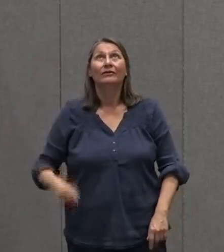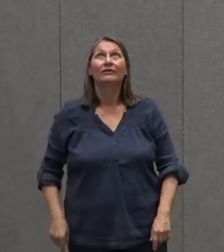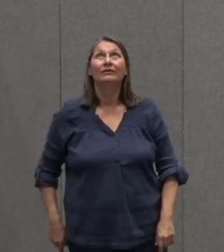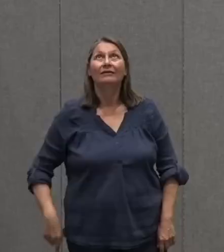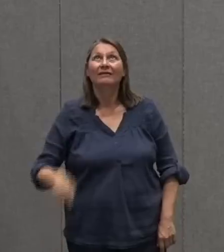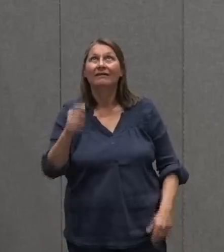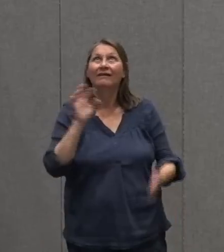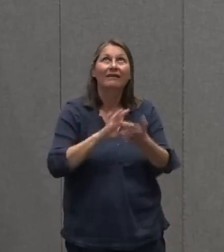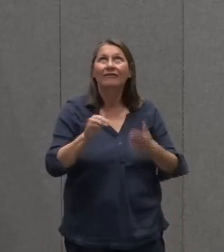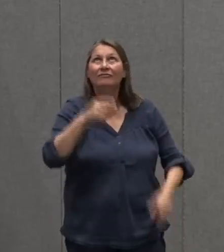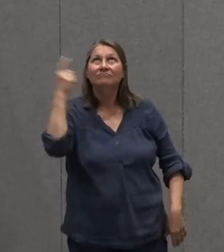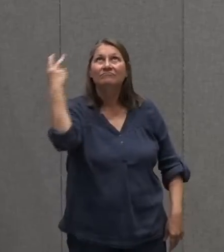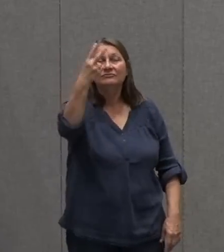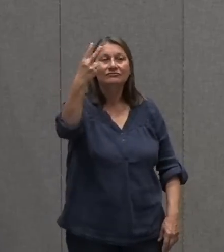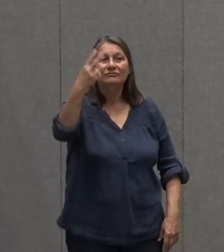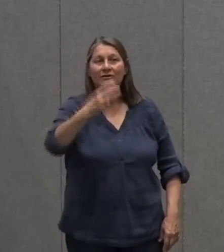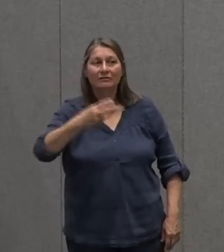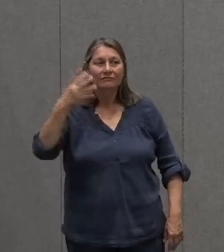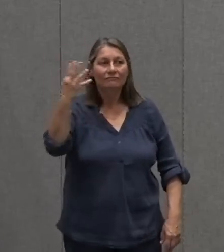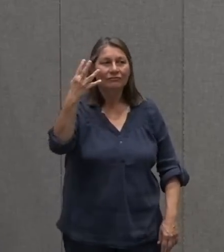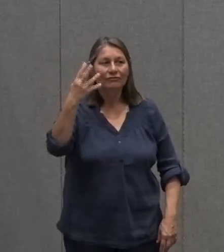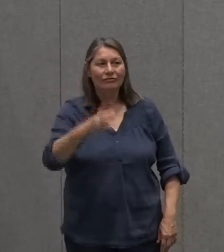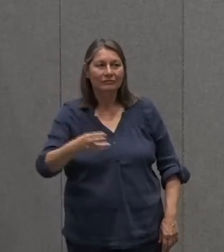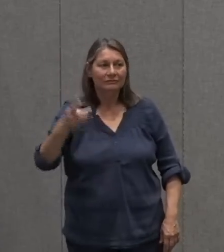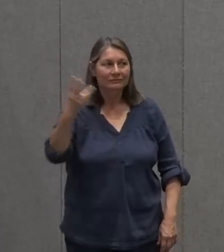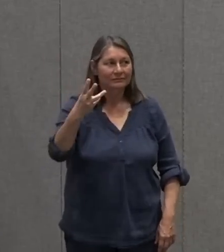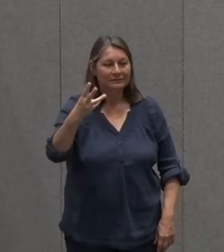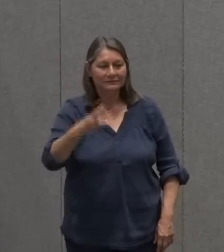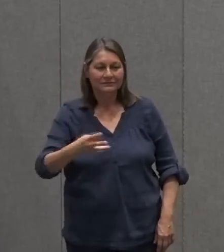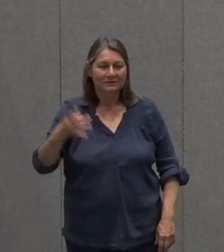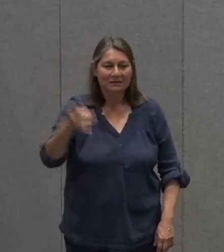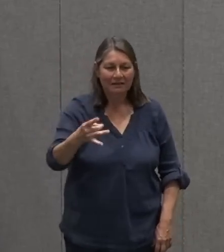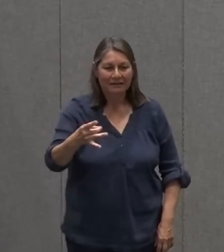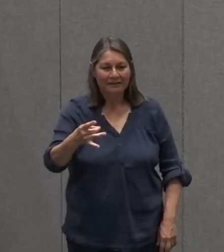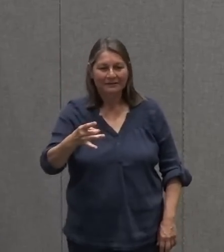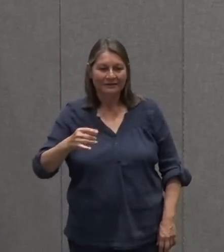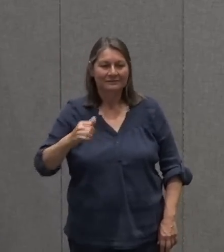two, four, six, eight, ten.